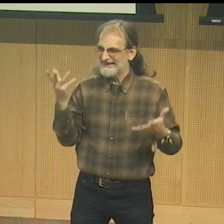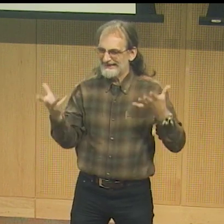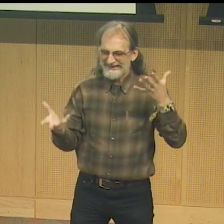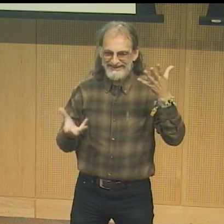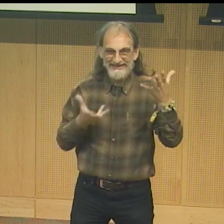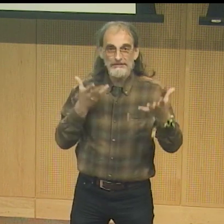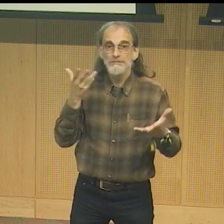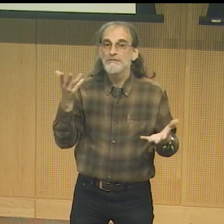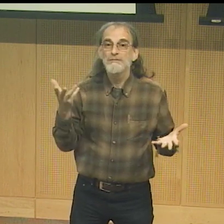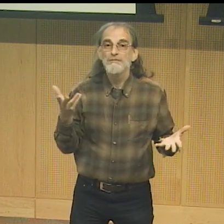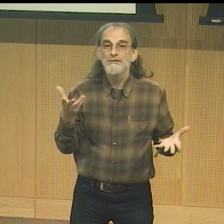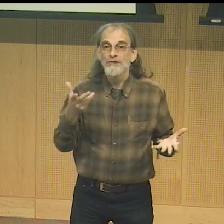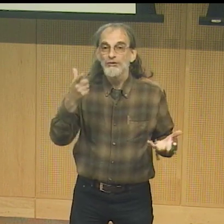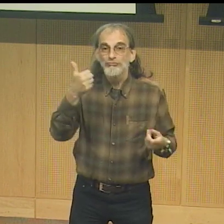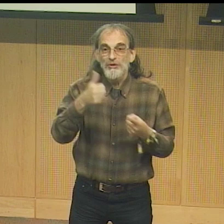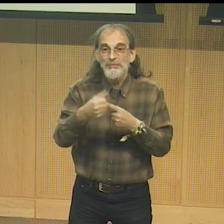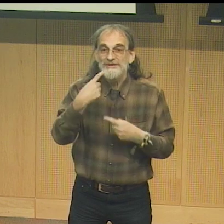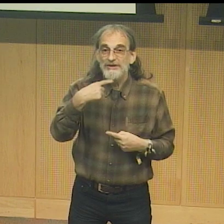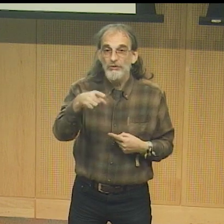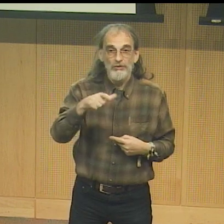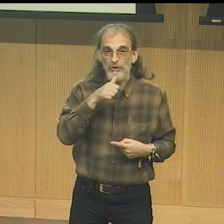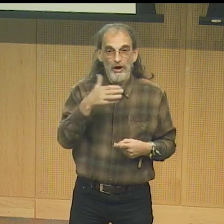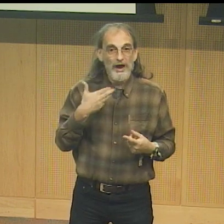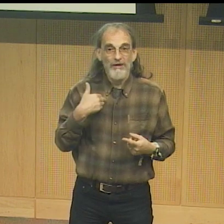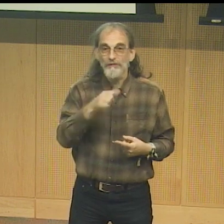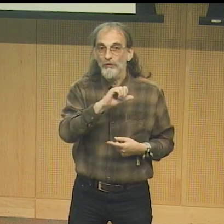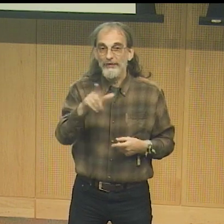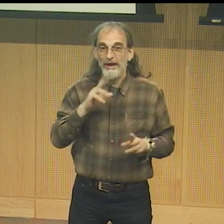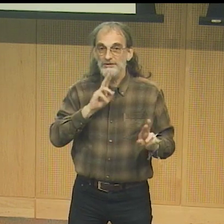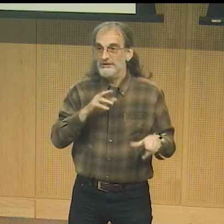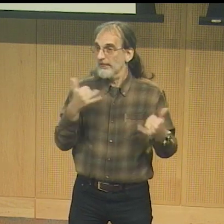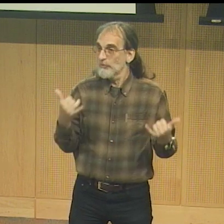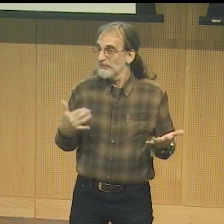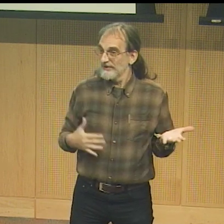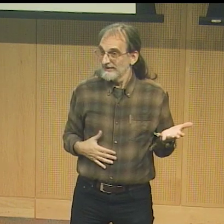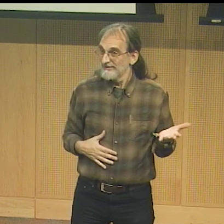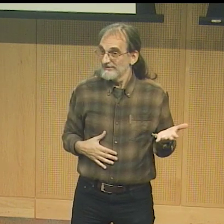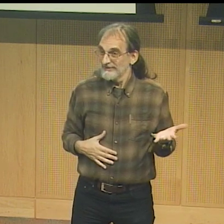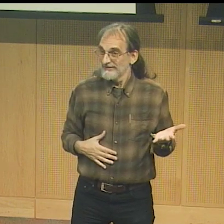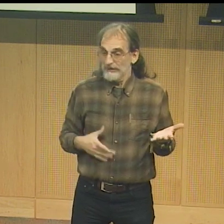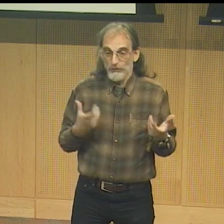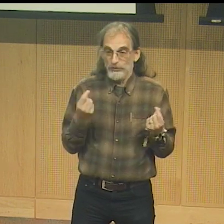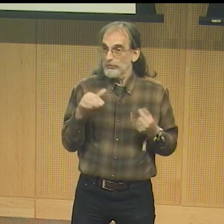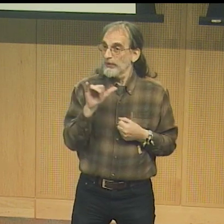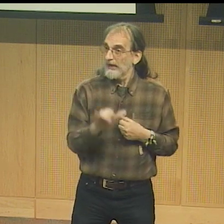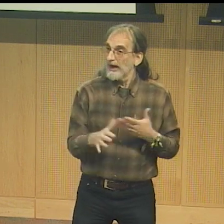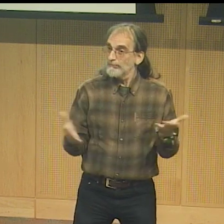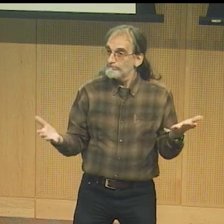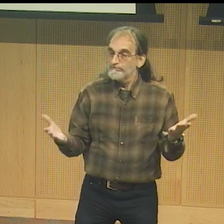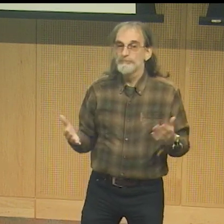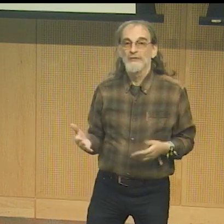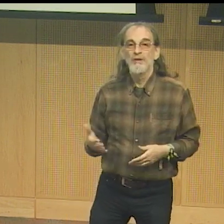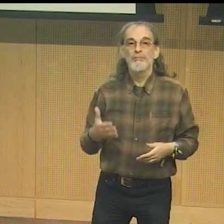become so political that you're missing the cultural and other portions of it. And again, I don't think we have all the answers at the moment.